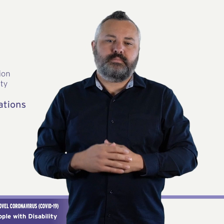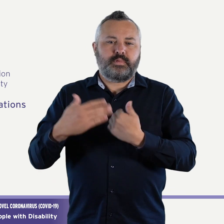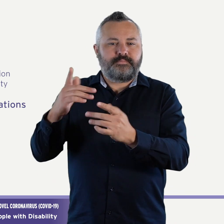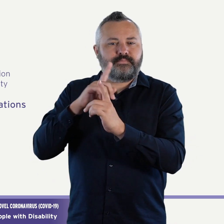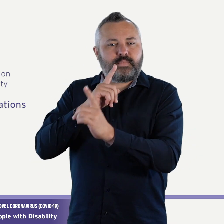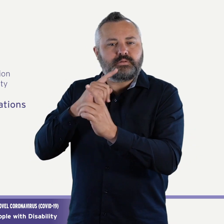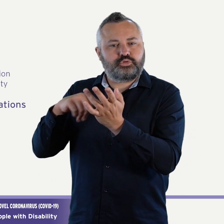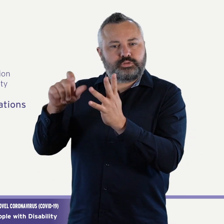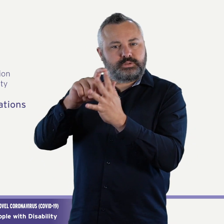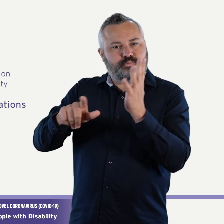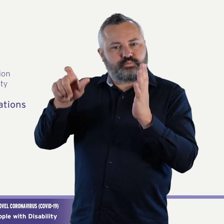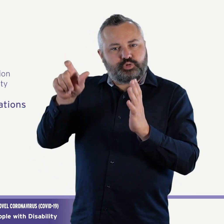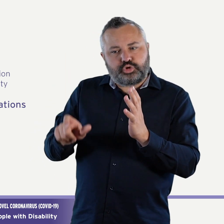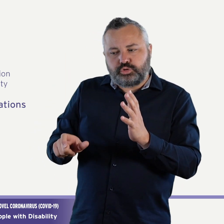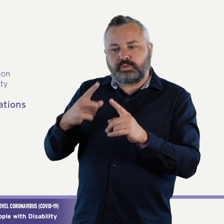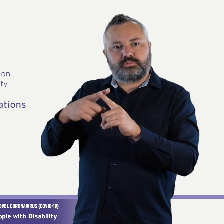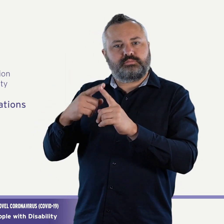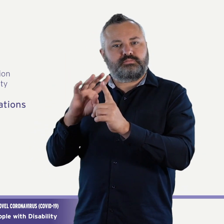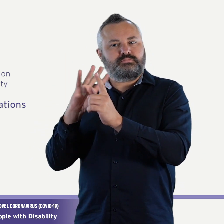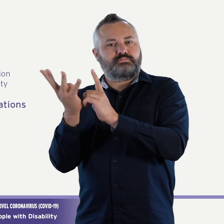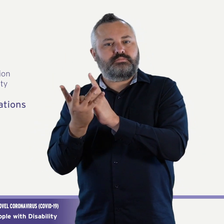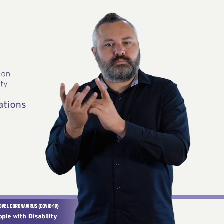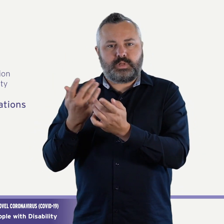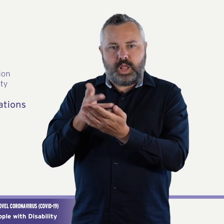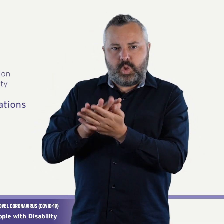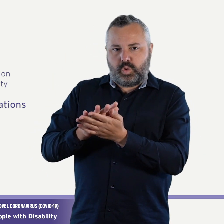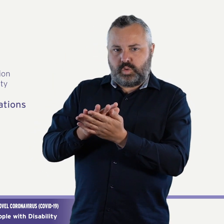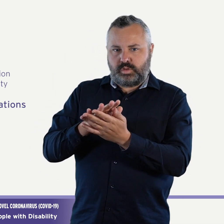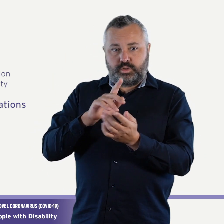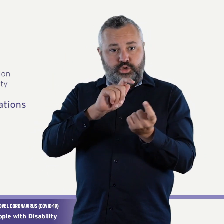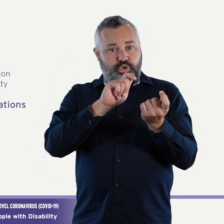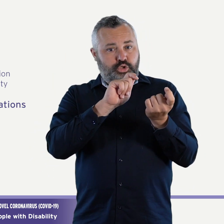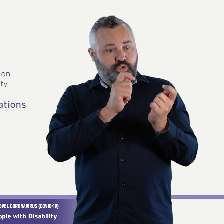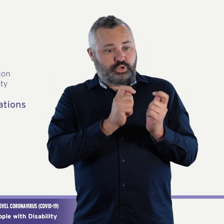Advise people with disability, their families, carers and support workers